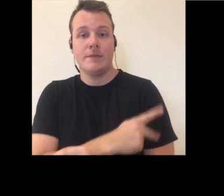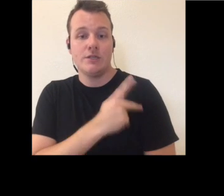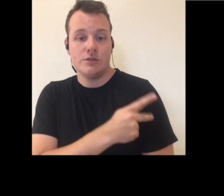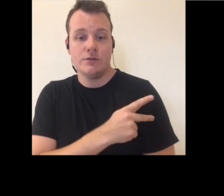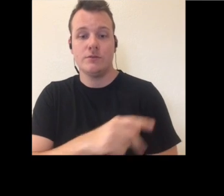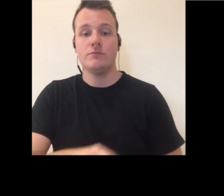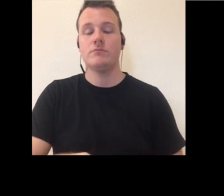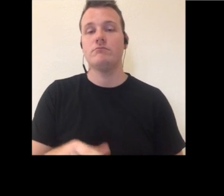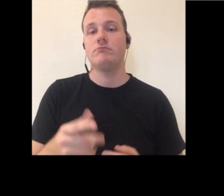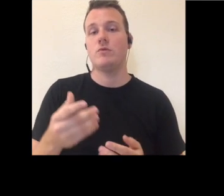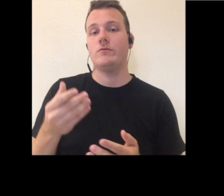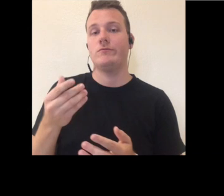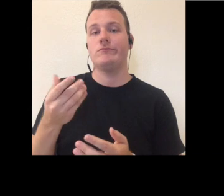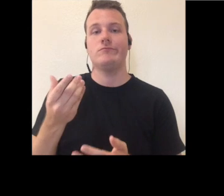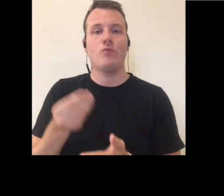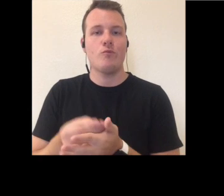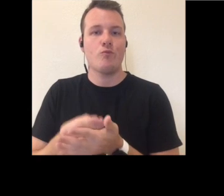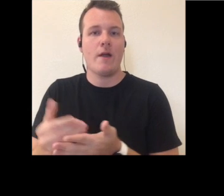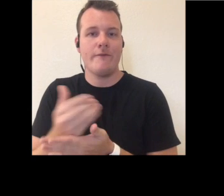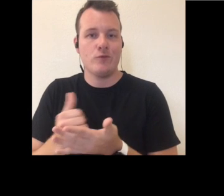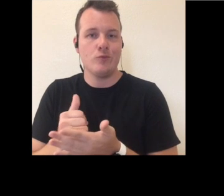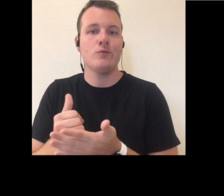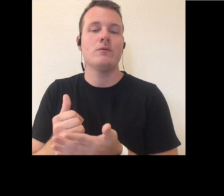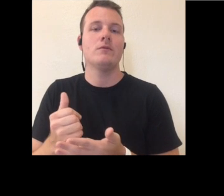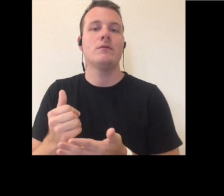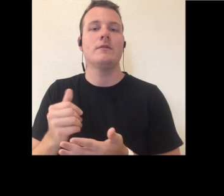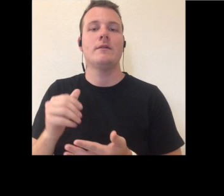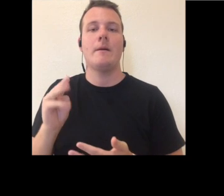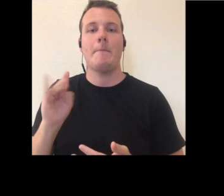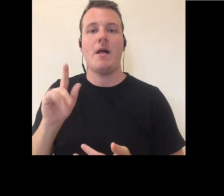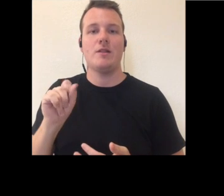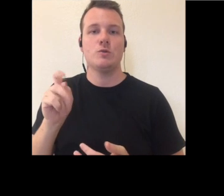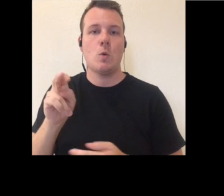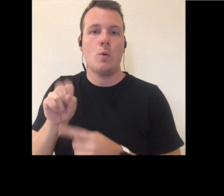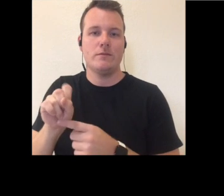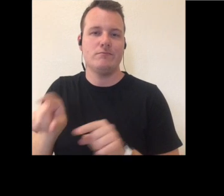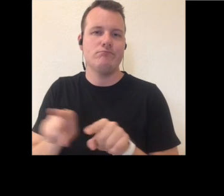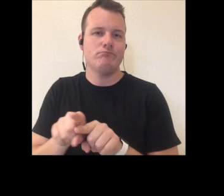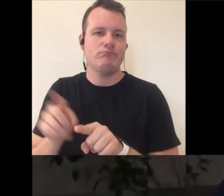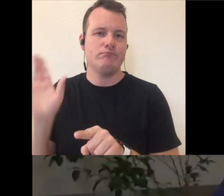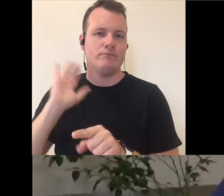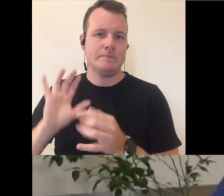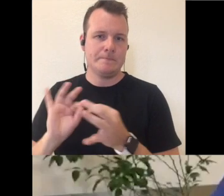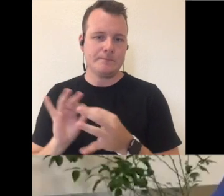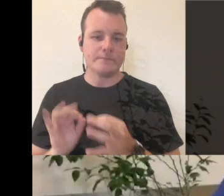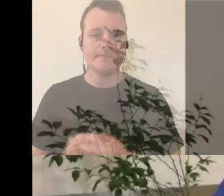here is one of the segments from one of the videos on financial forecast. Welcome